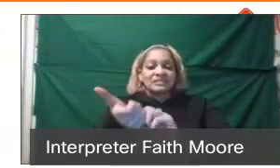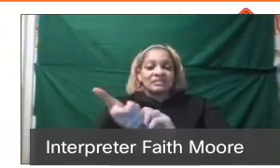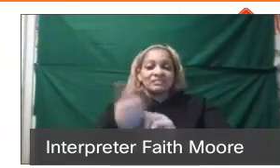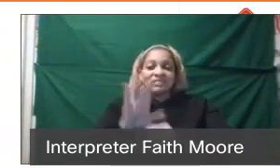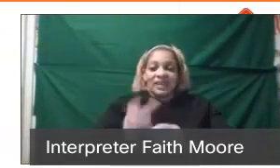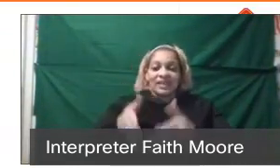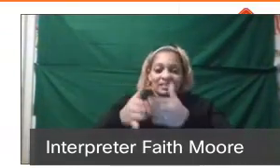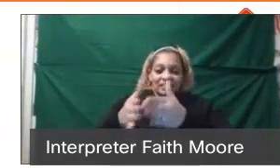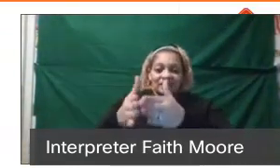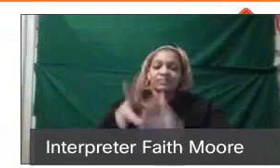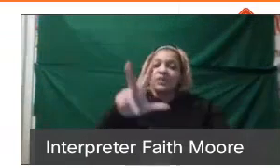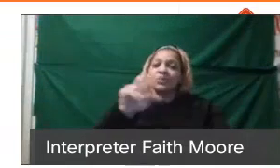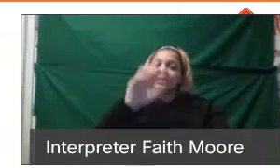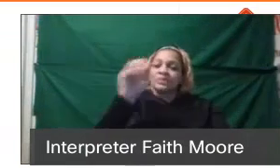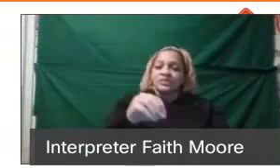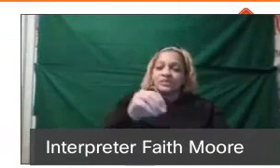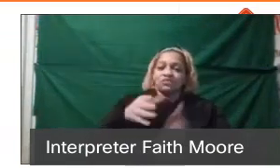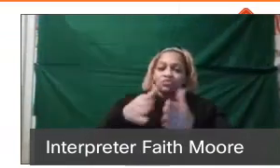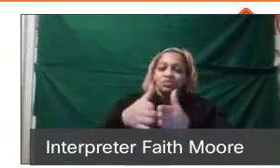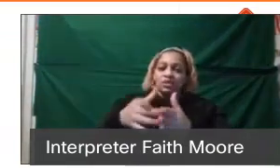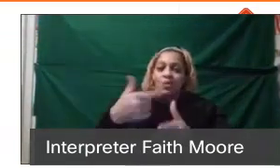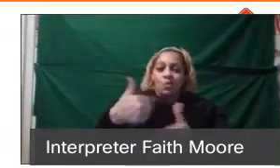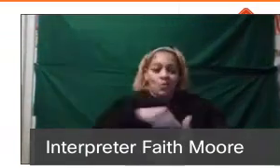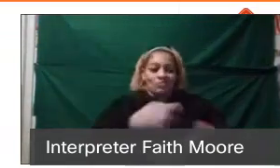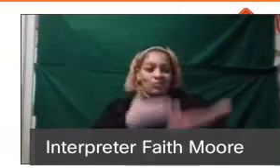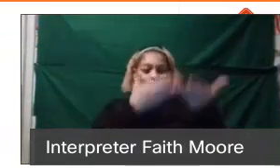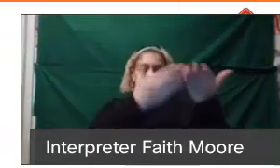The, the lane drop was proposed the picking the vicinity of Sheraton.